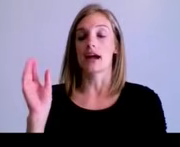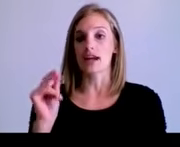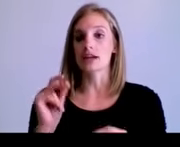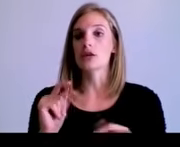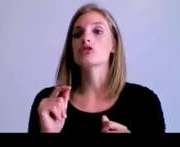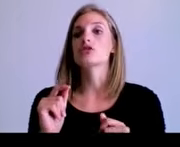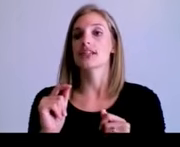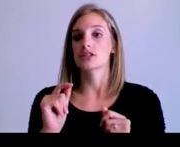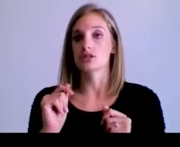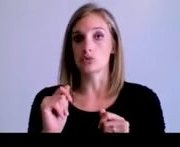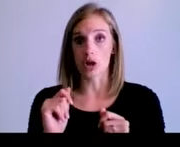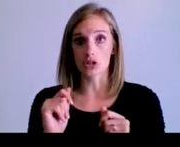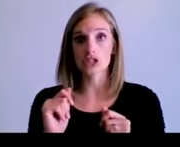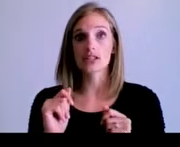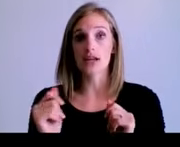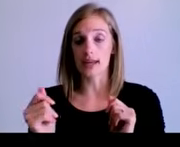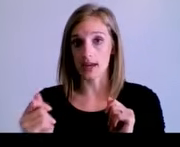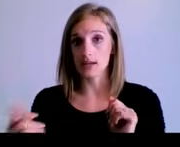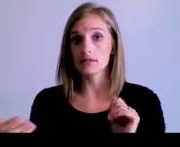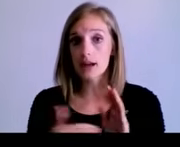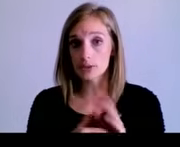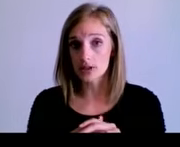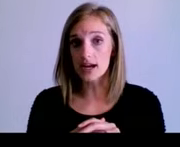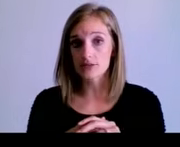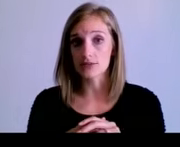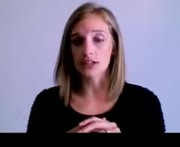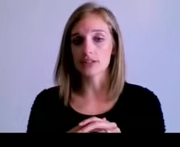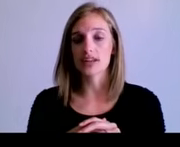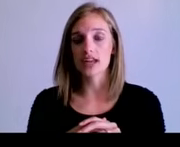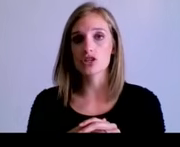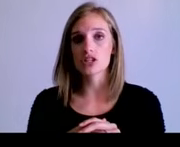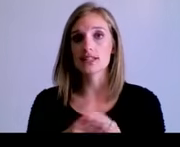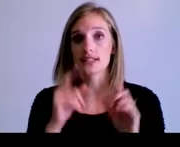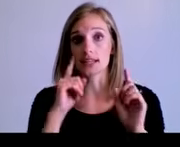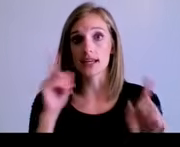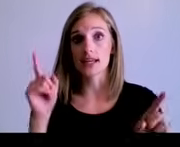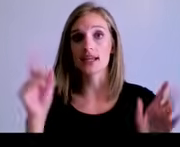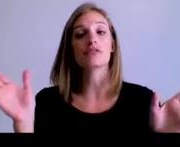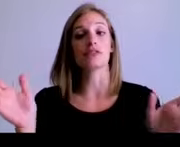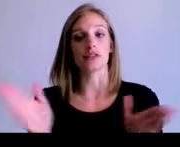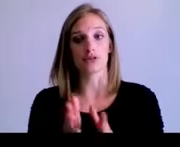that closure is there to watch again and ask for clarification, see it again and fill in